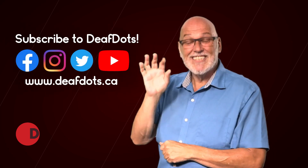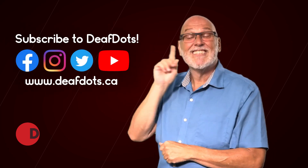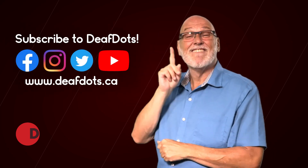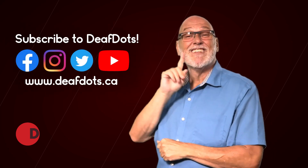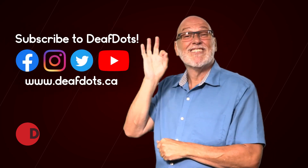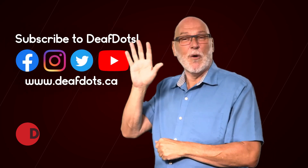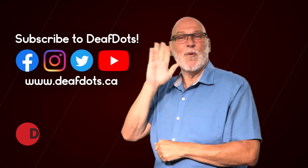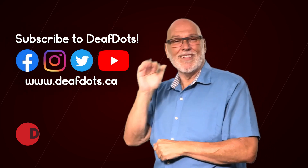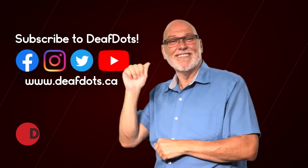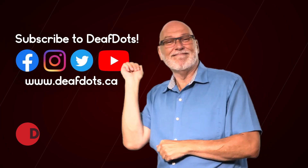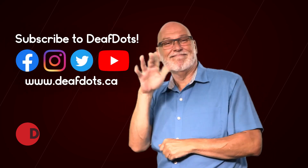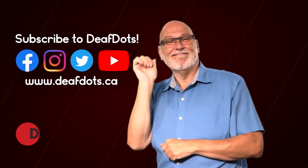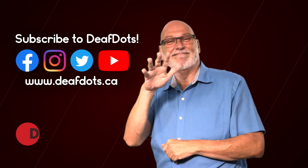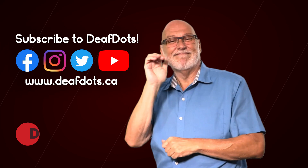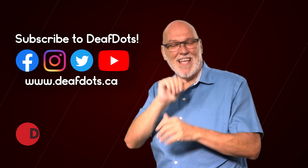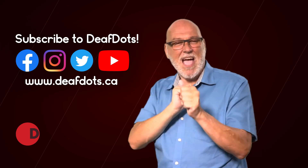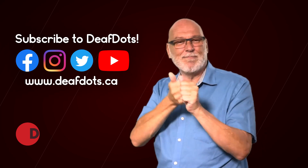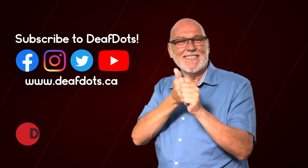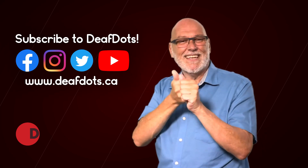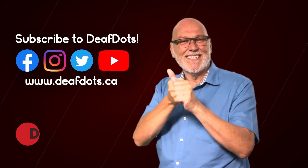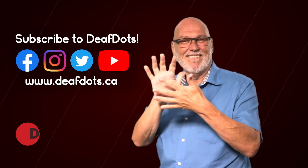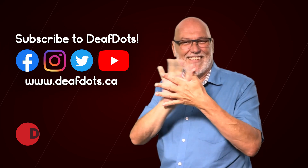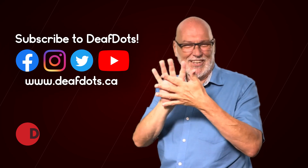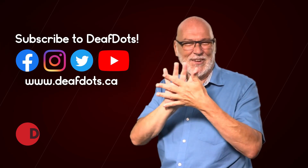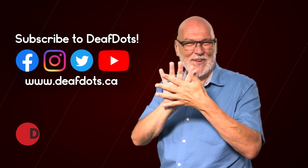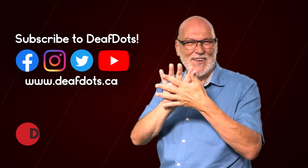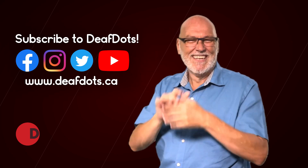to get new video updates!